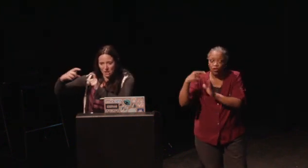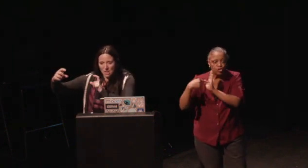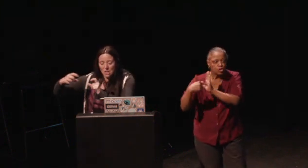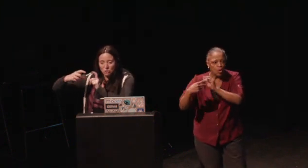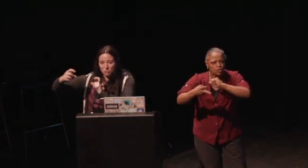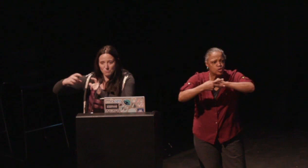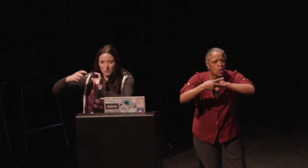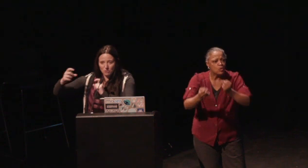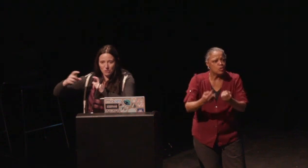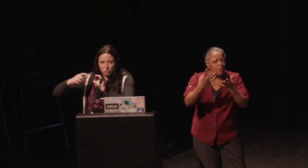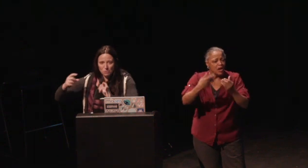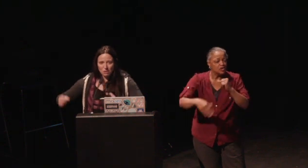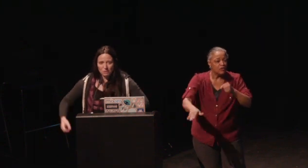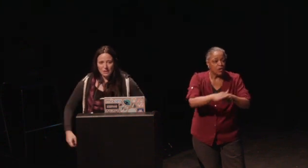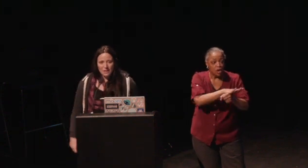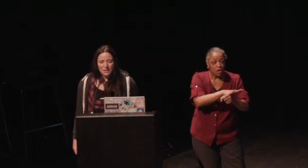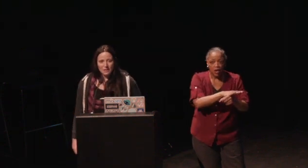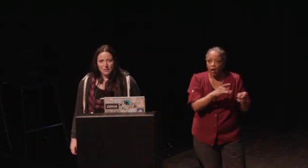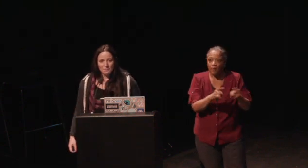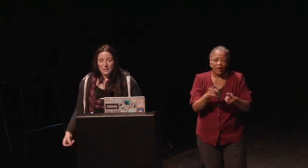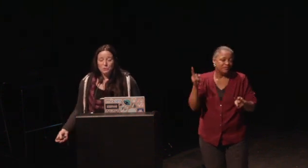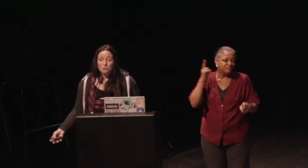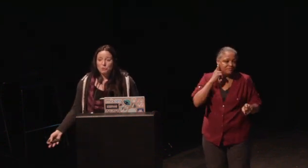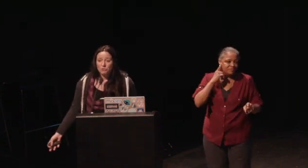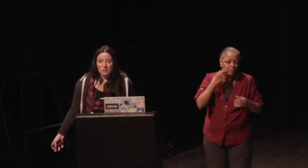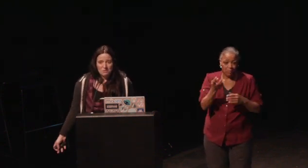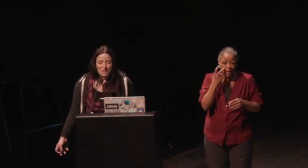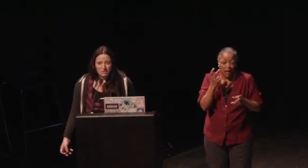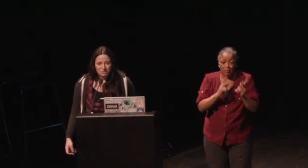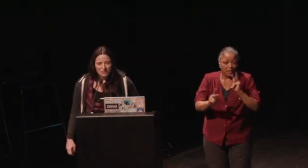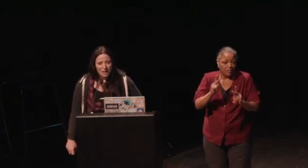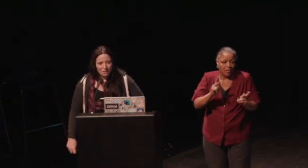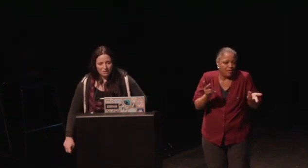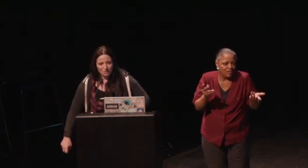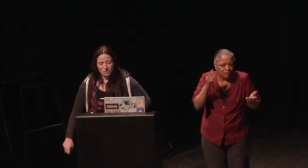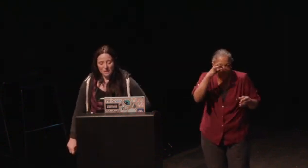and growing bigger and smaller, but there was no sound attached to it at all.